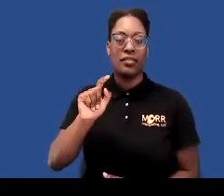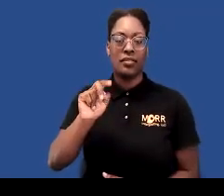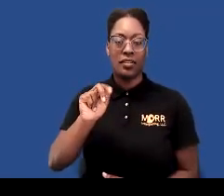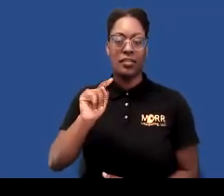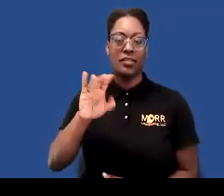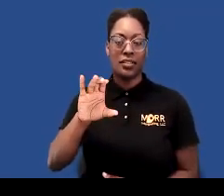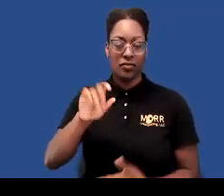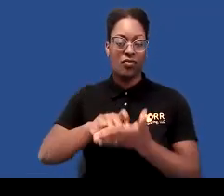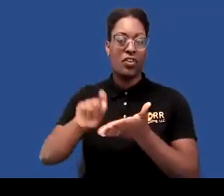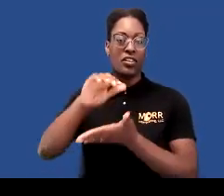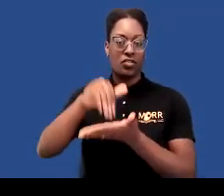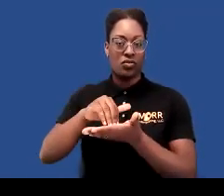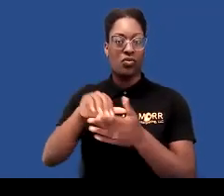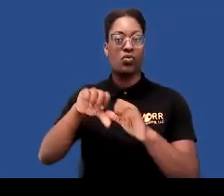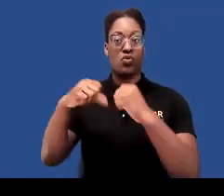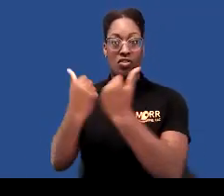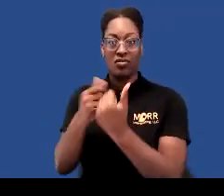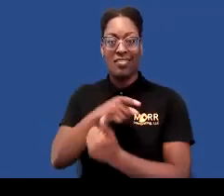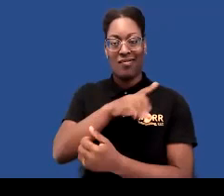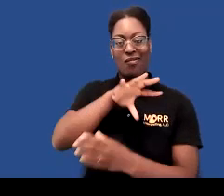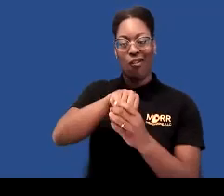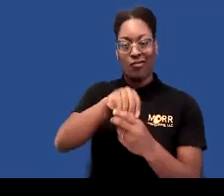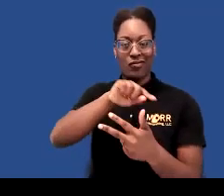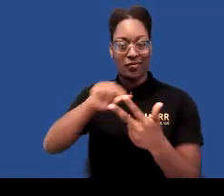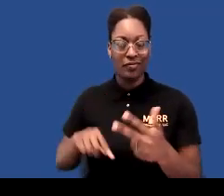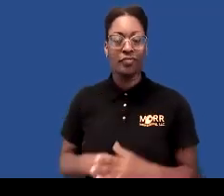for the National Conference on Peer Tutoring in Writing s 2021 conference.